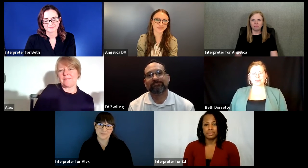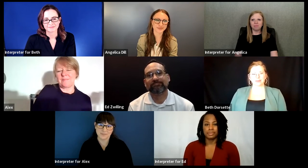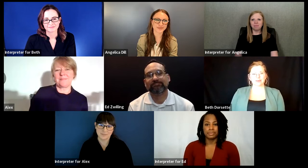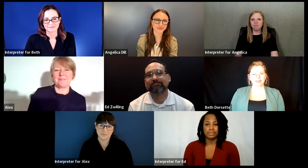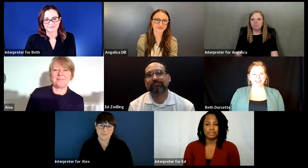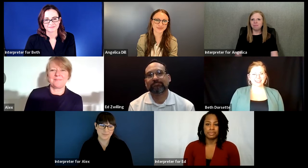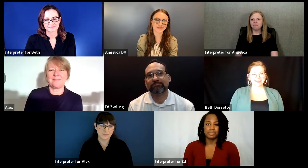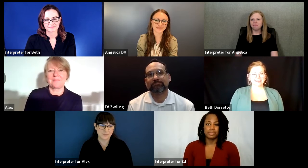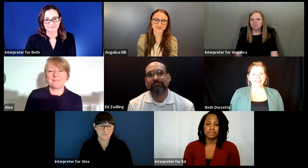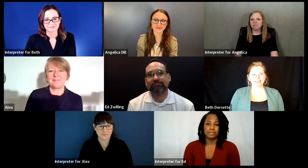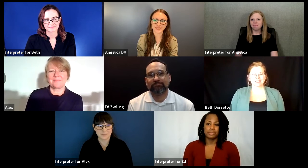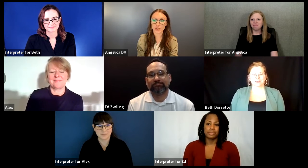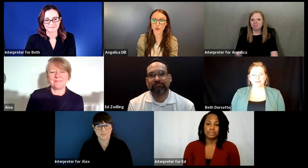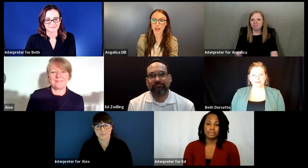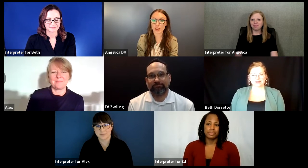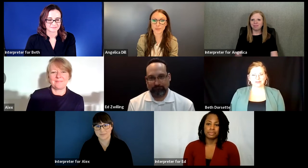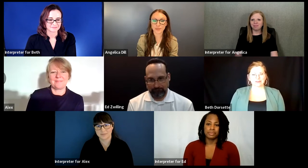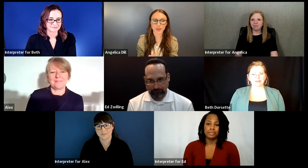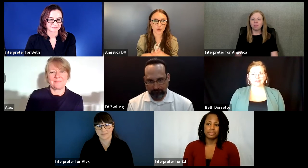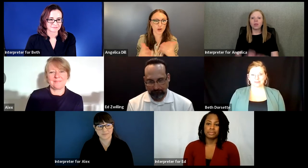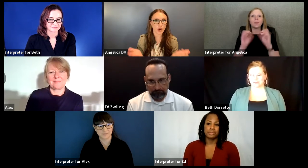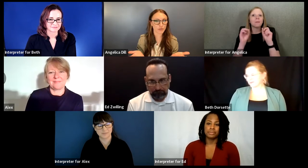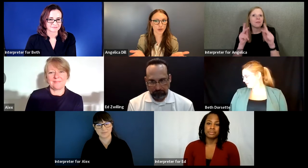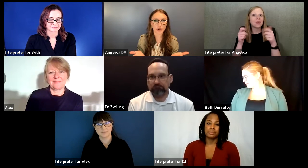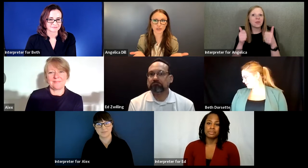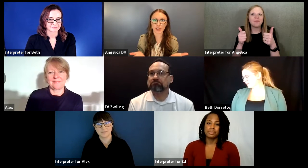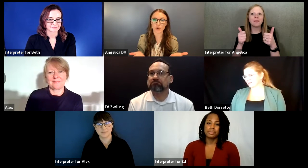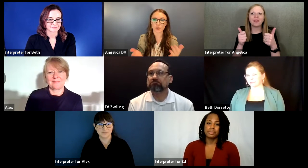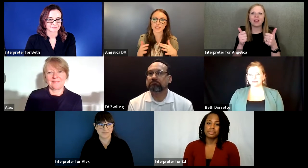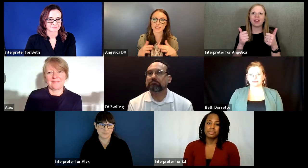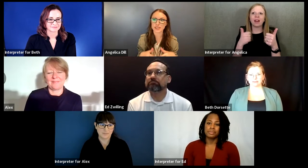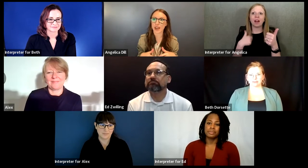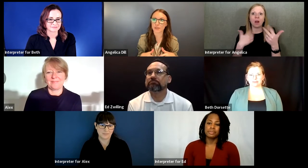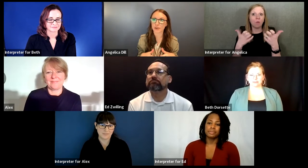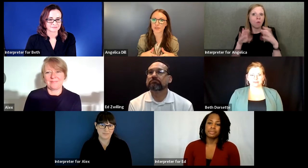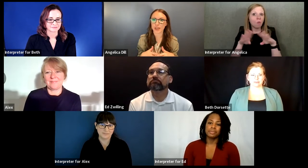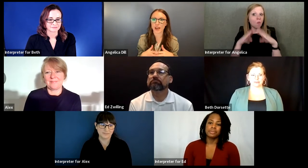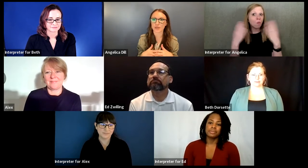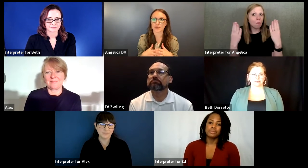Well, I want to offer if anyone wants to stay after if they have a